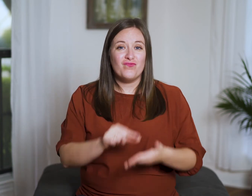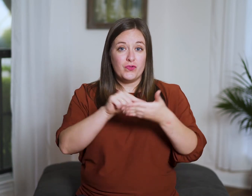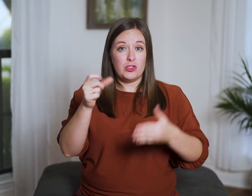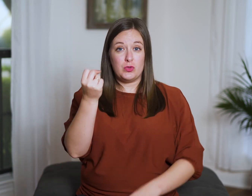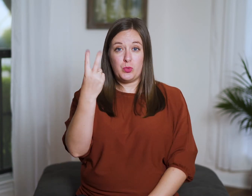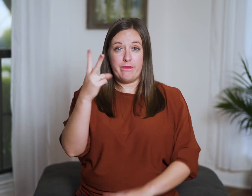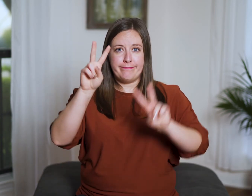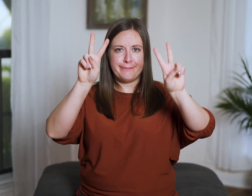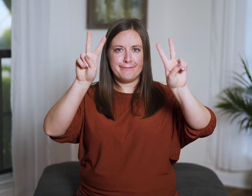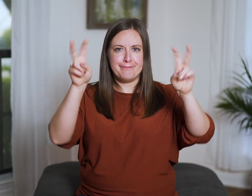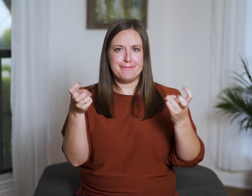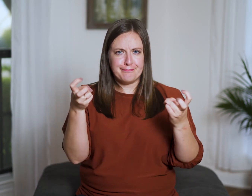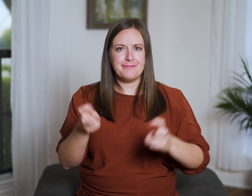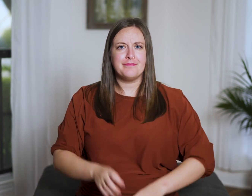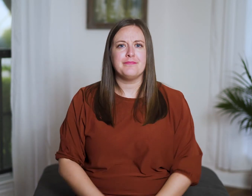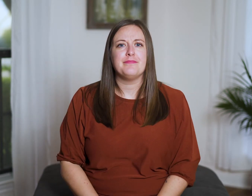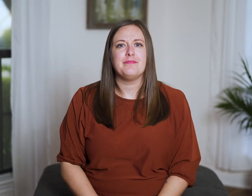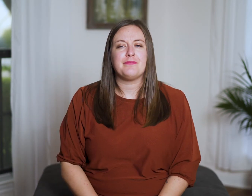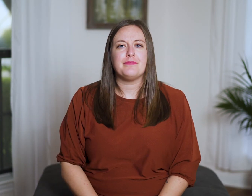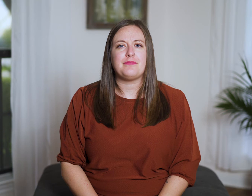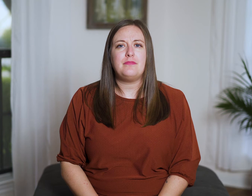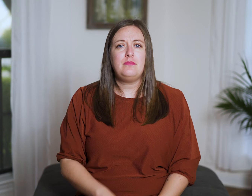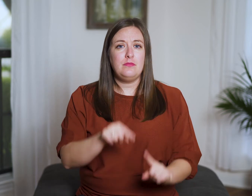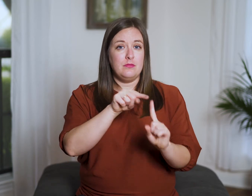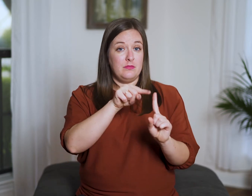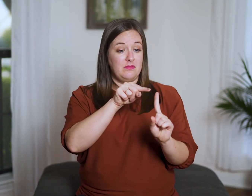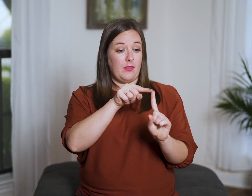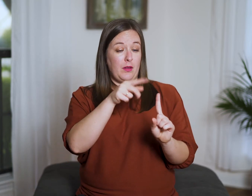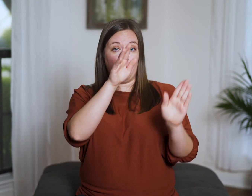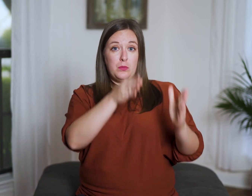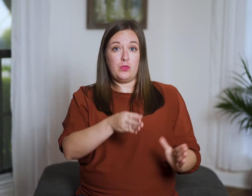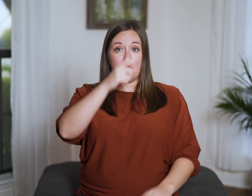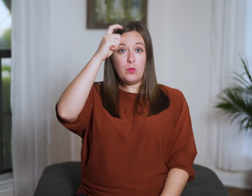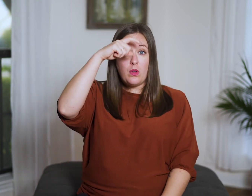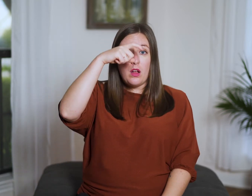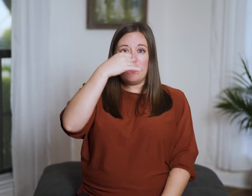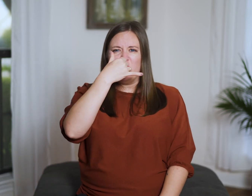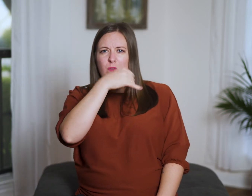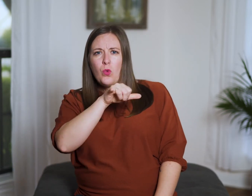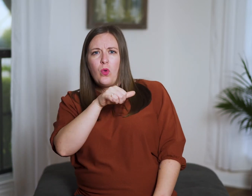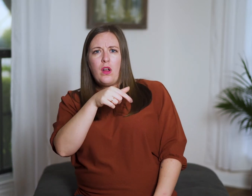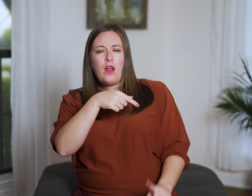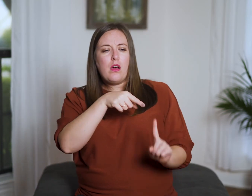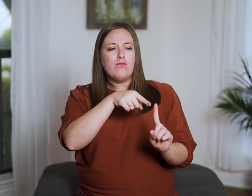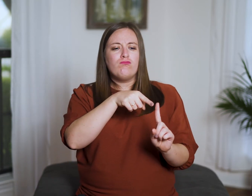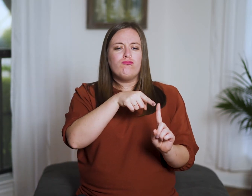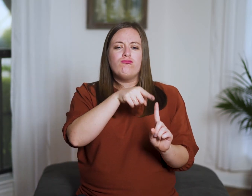Verse 12 says, “Do you see a man who is wise in his own eyes?